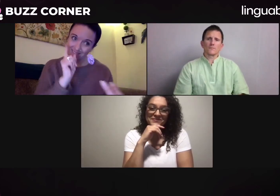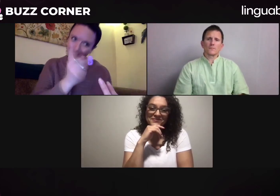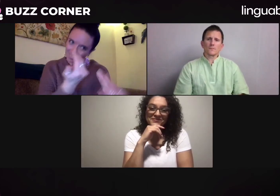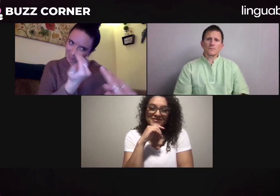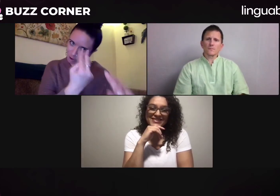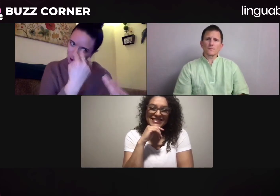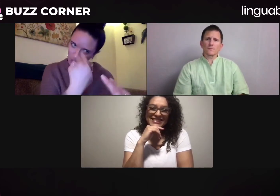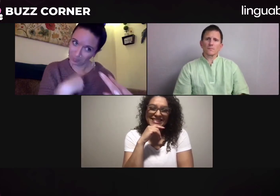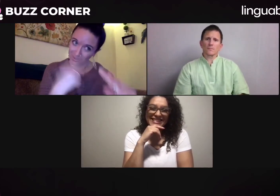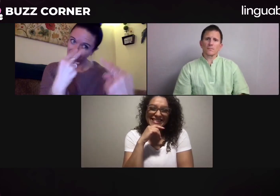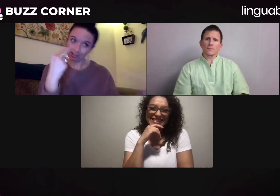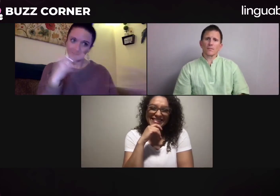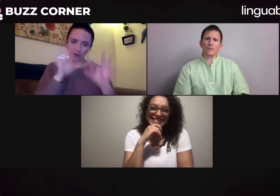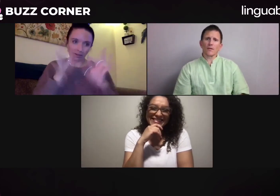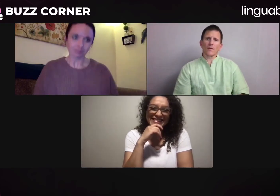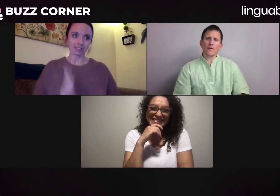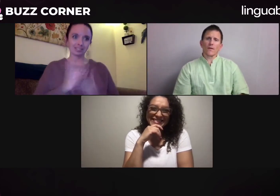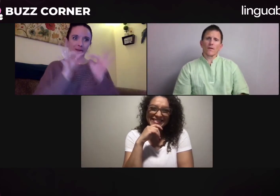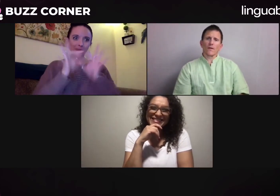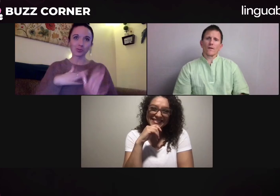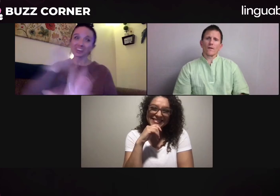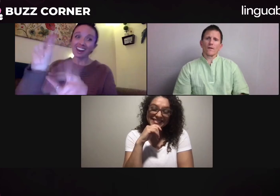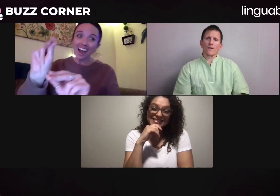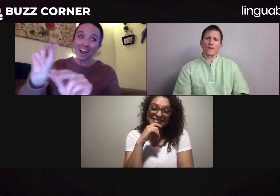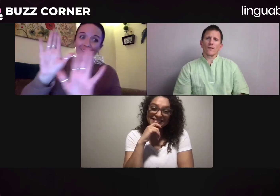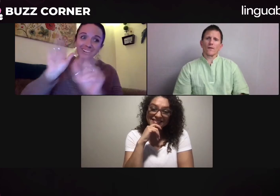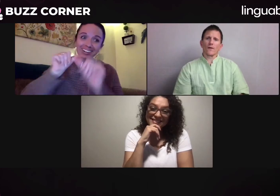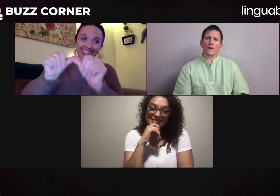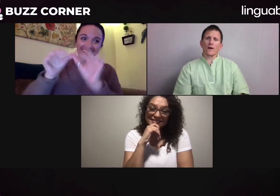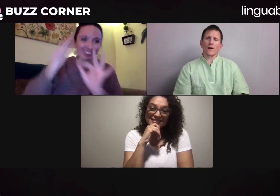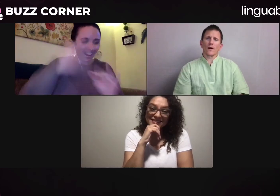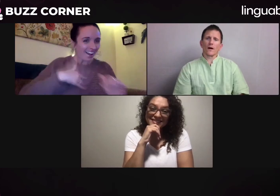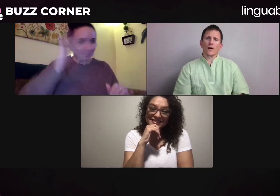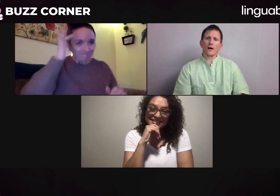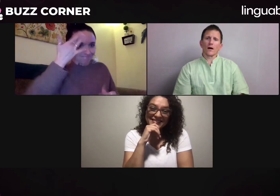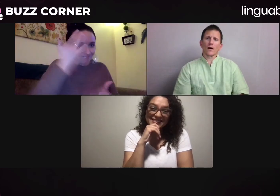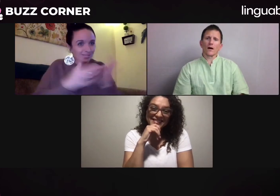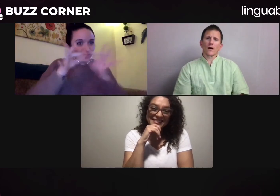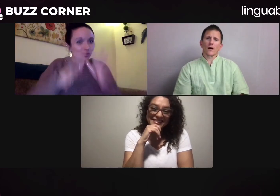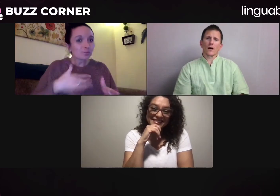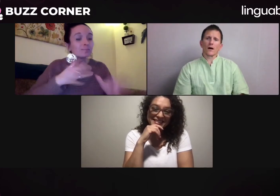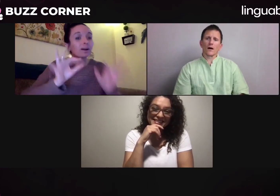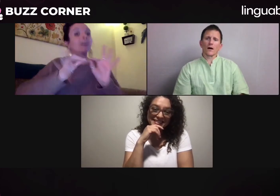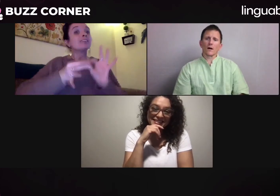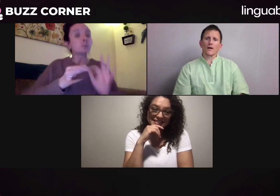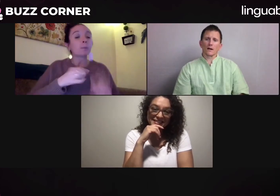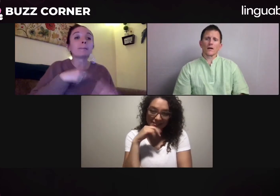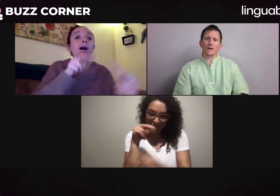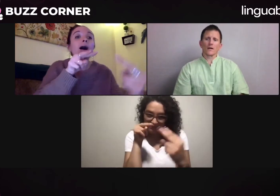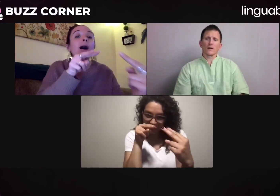and feel sometimes like I'm supposed to be watching them and they're going to check in with me. I can't move my eyes anywhere else